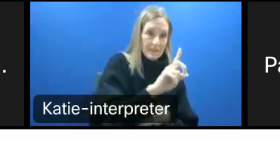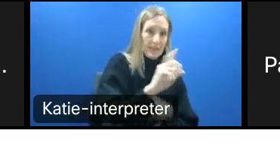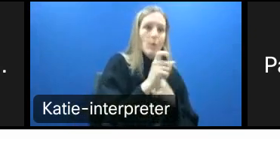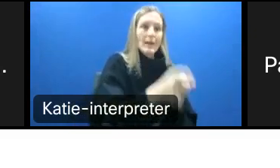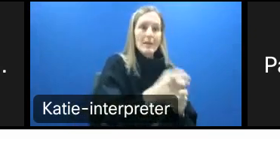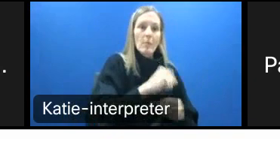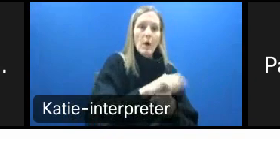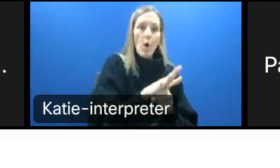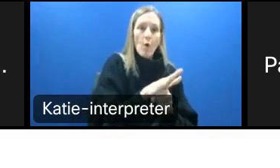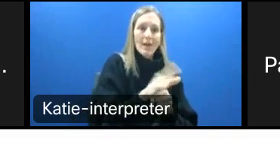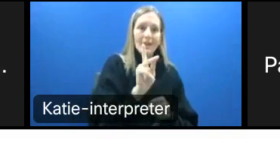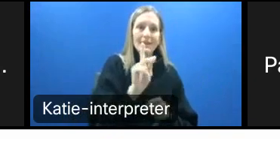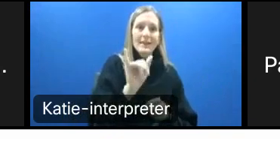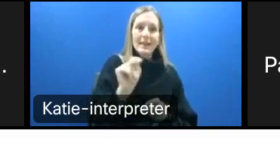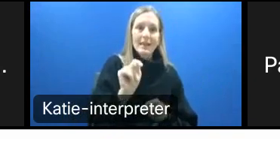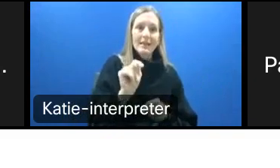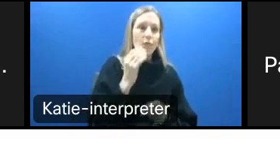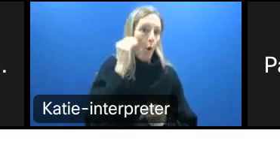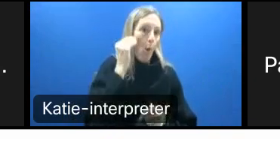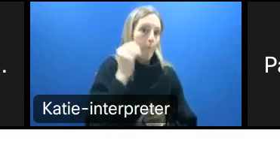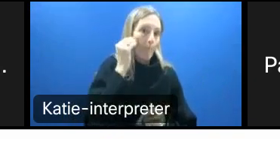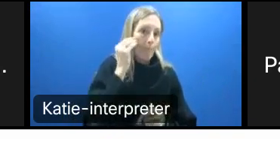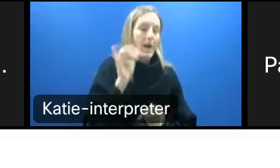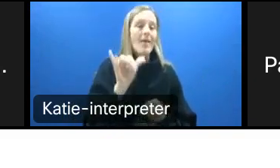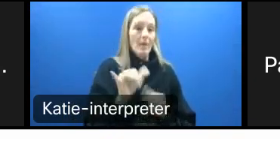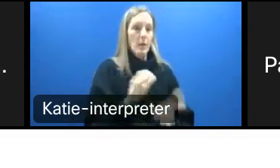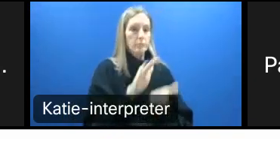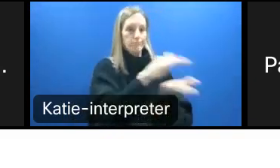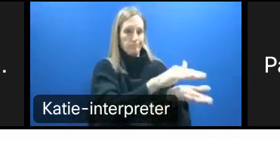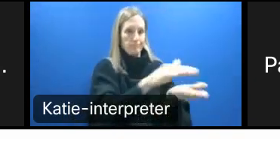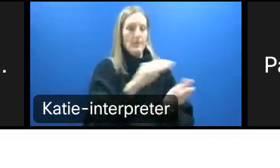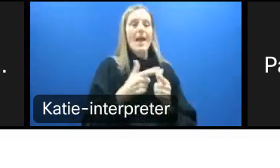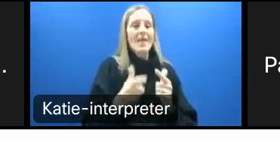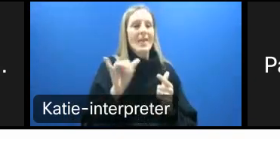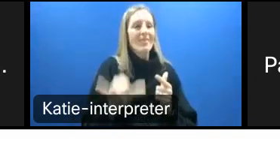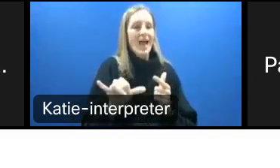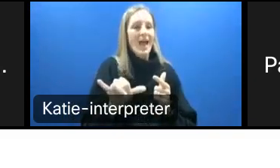And this has helped to significantly reduce the number of patients waiting in the.